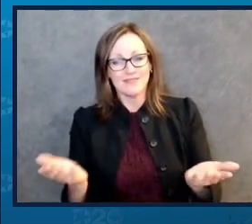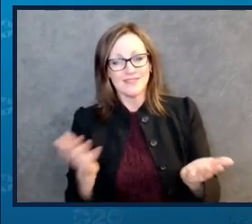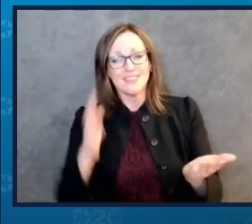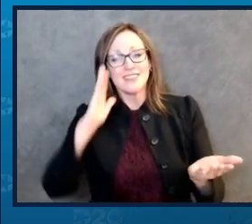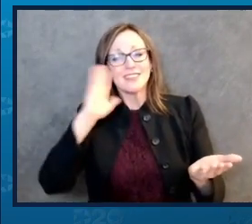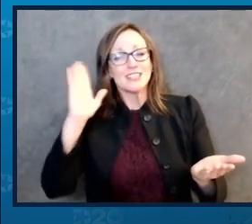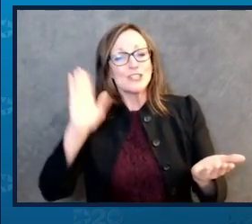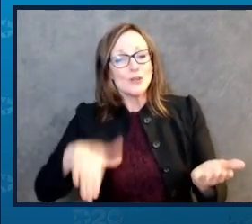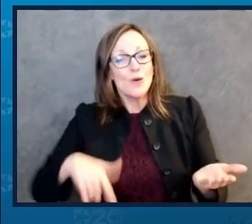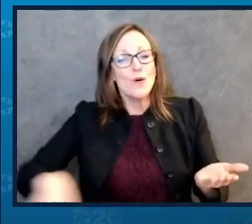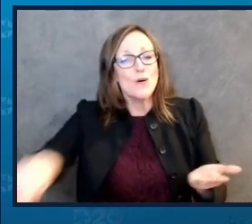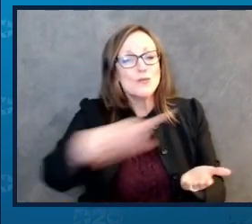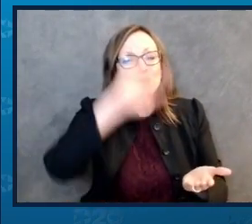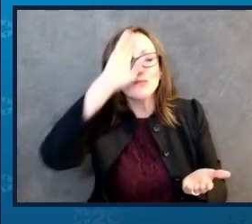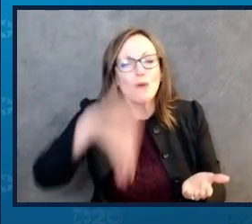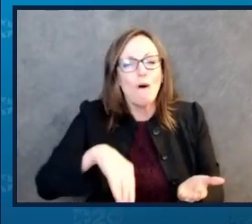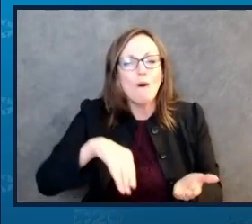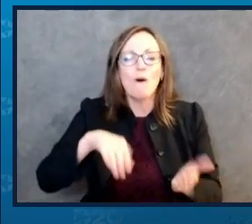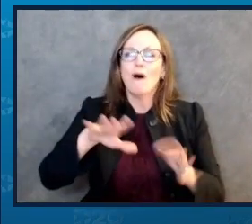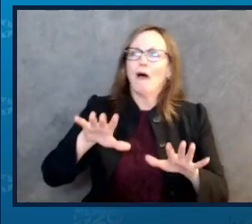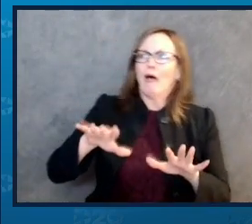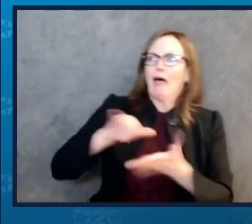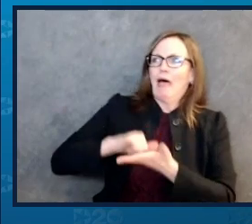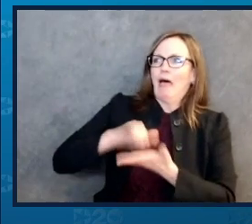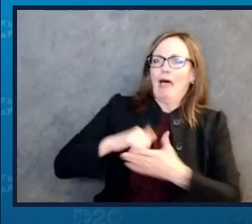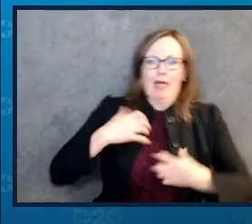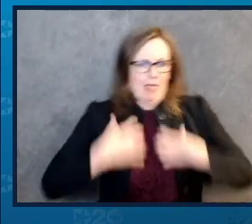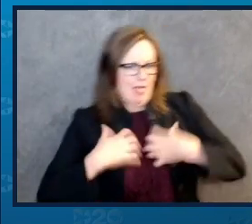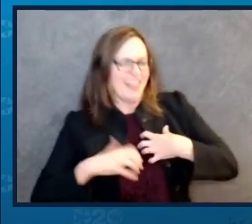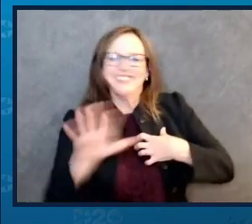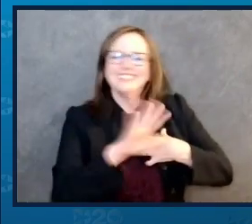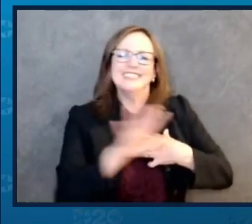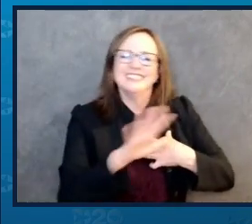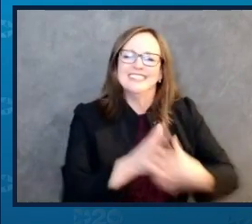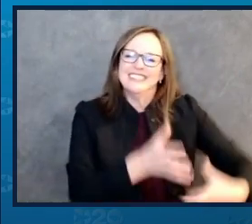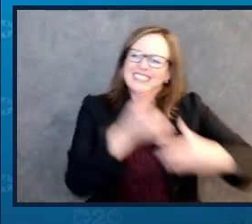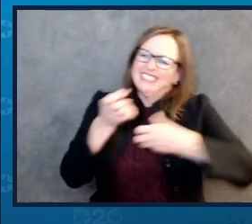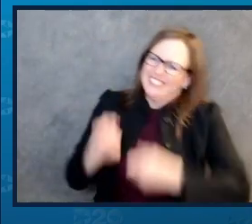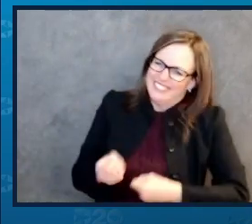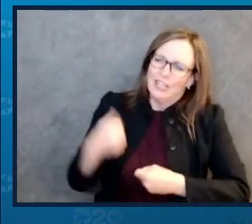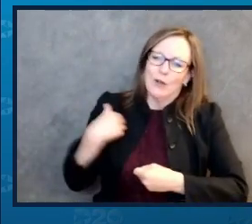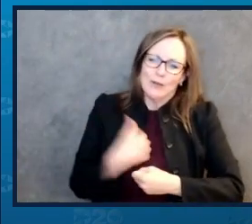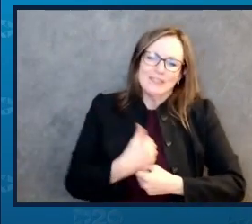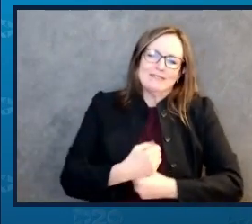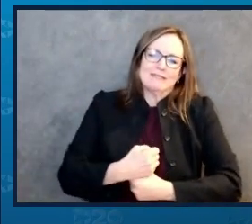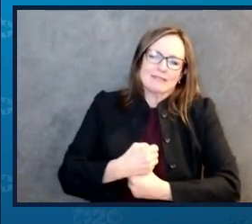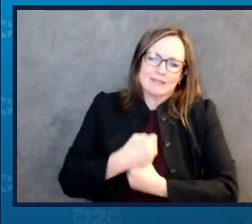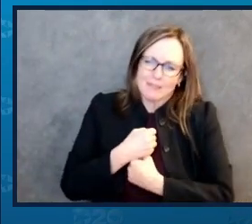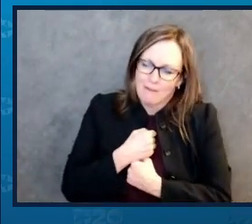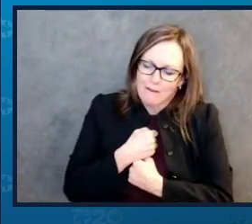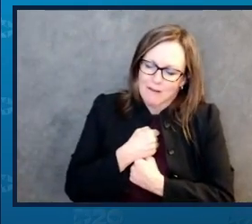KNOW IS POSSIBLE THE AMERICA WE